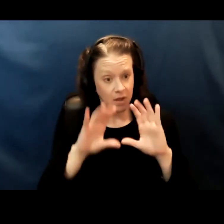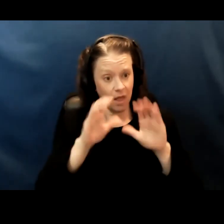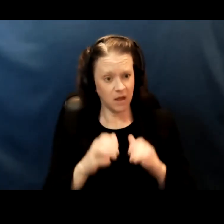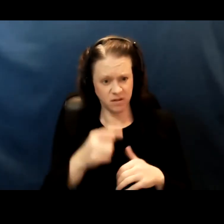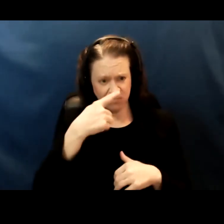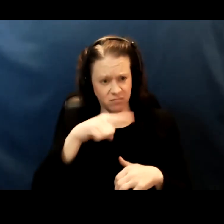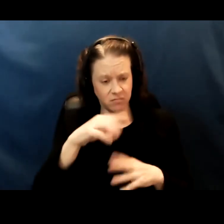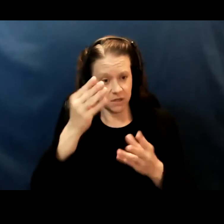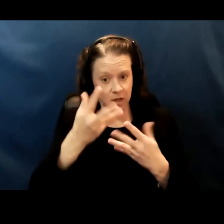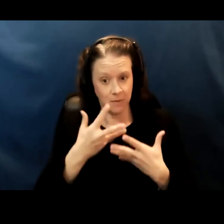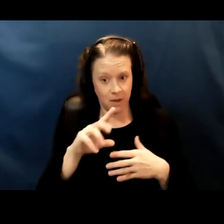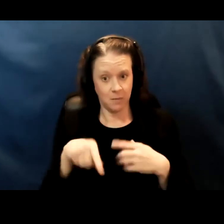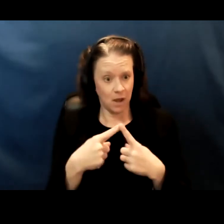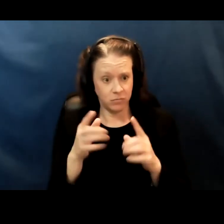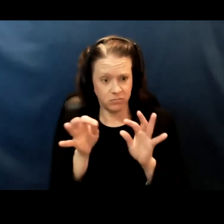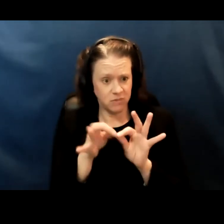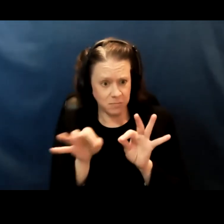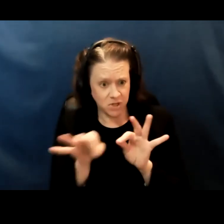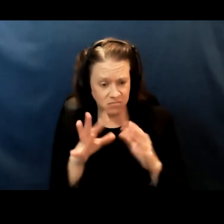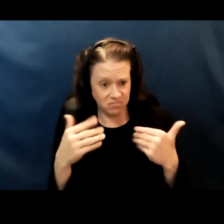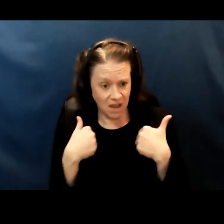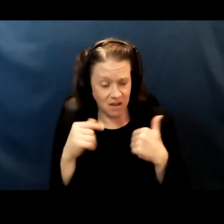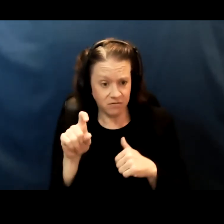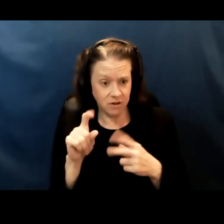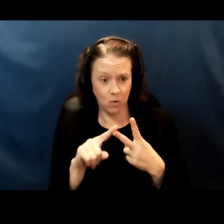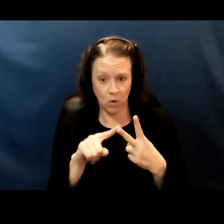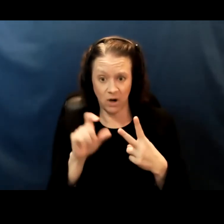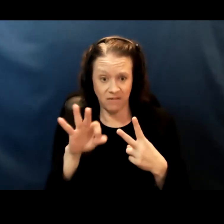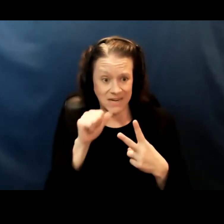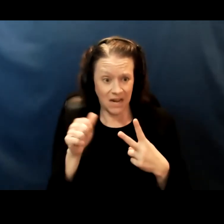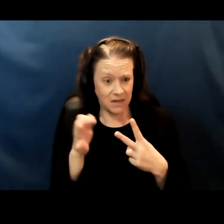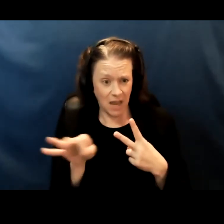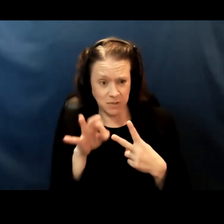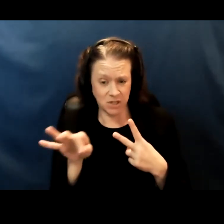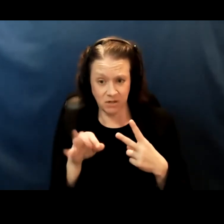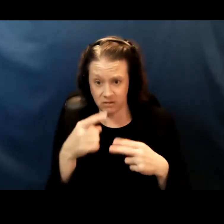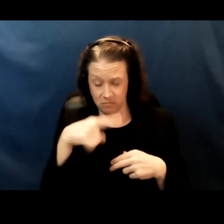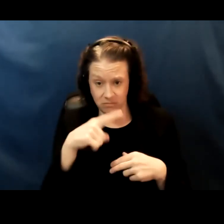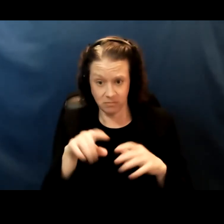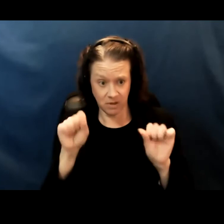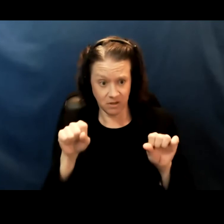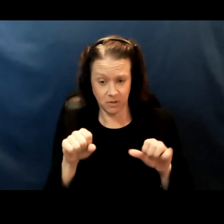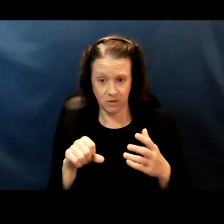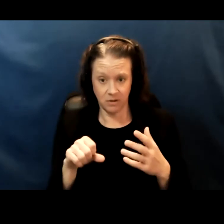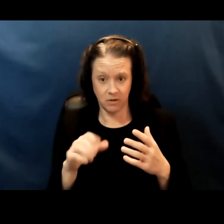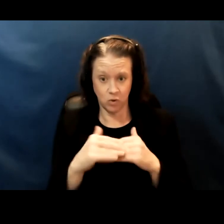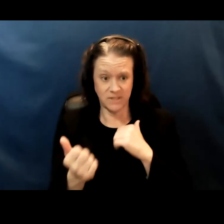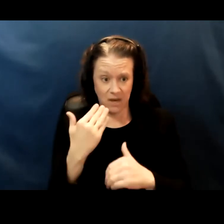if they're captioned? Or if they're not captioned, would it be